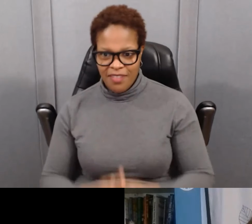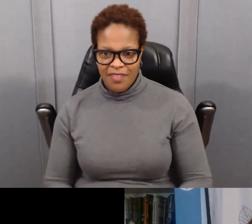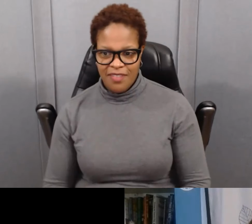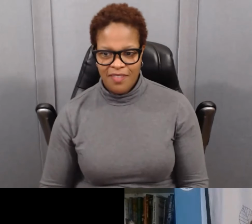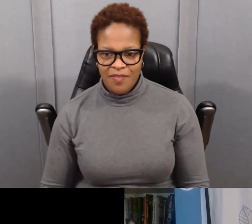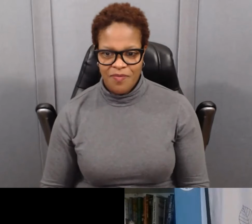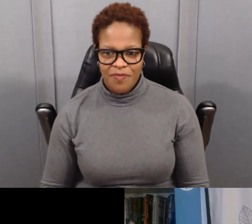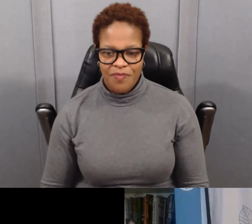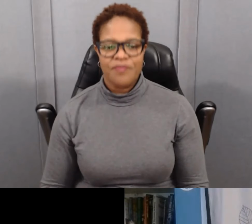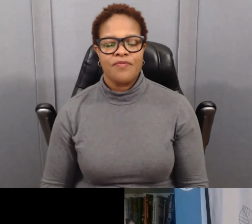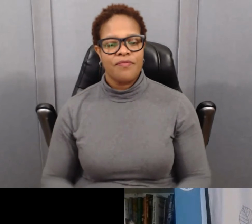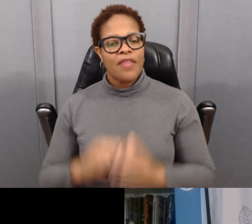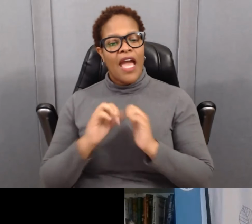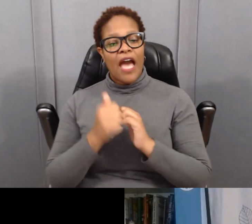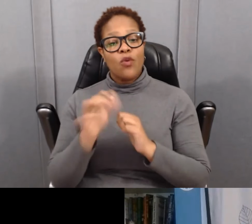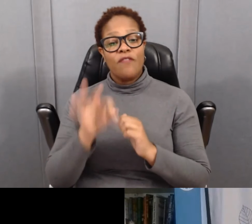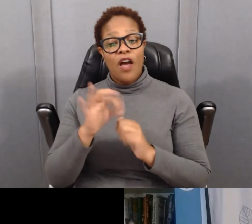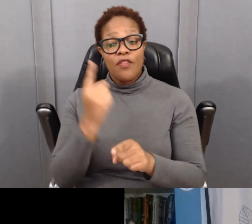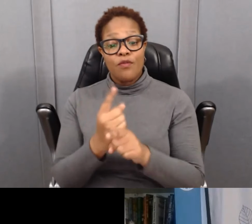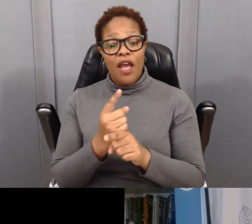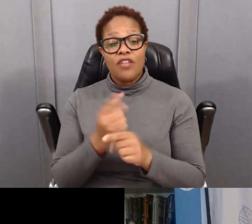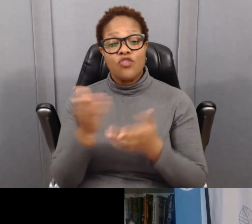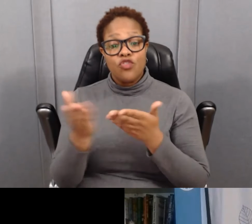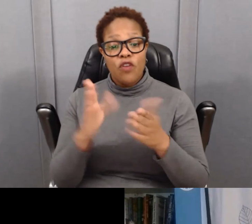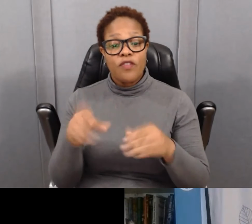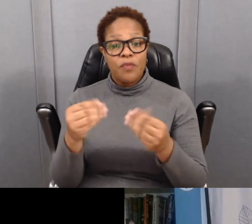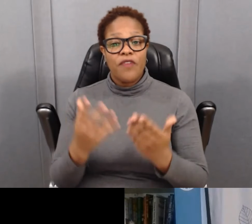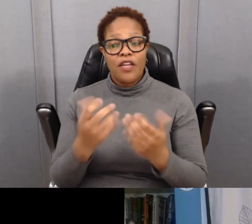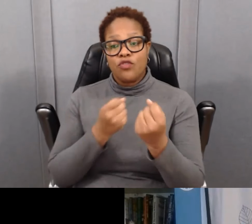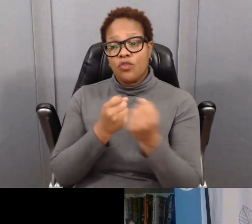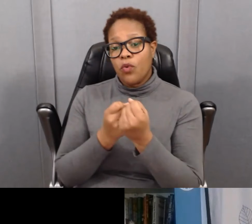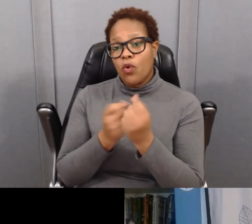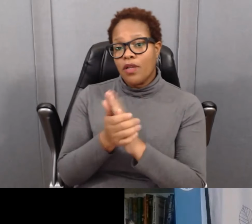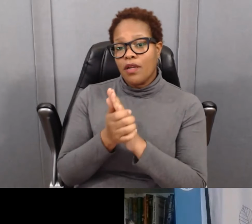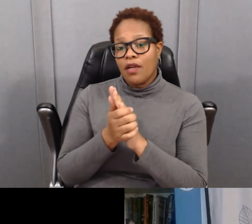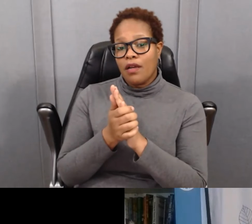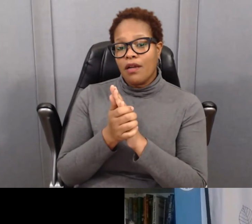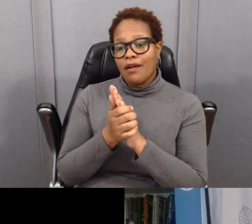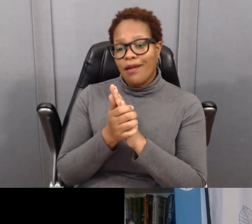How do we go about finding the right service providers to support cultural competency? You ask questions.